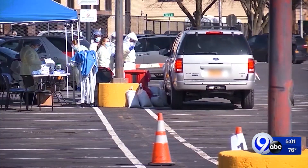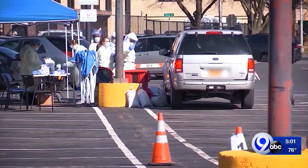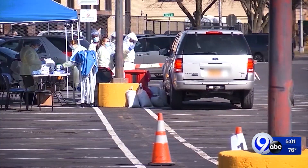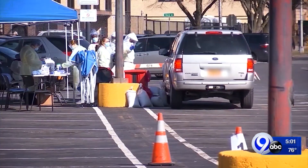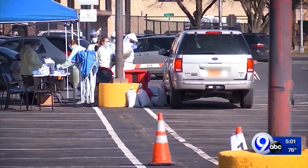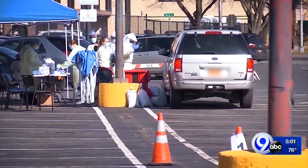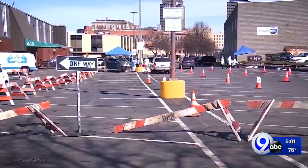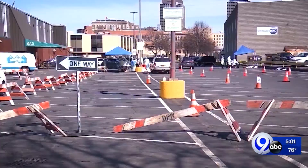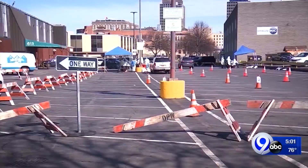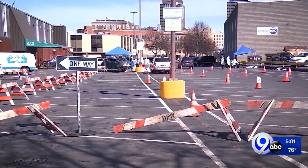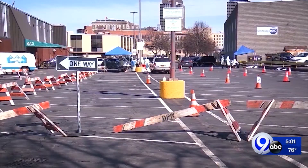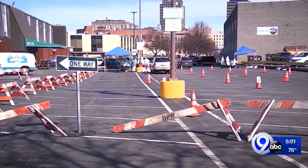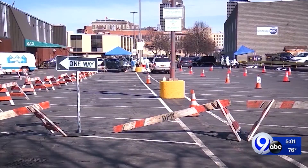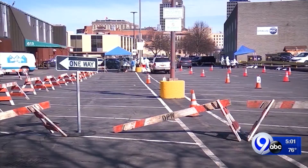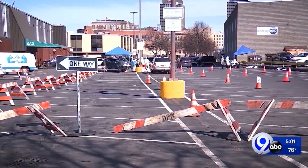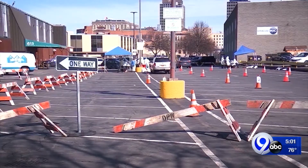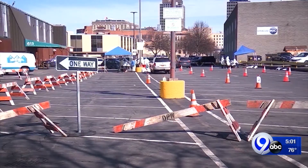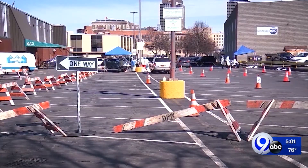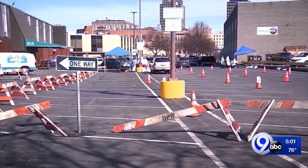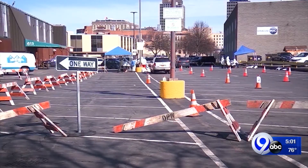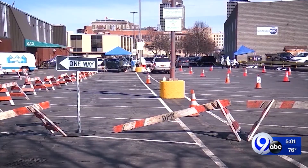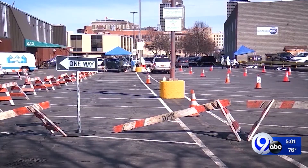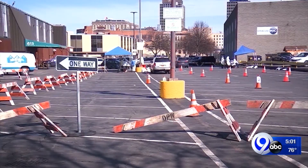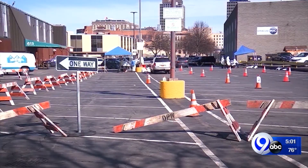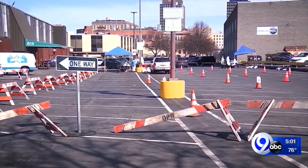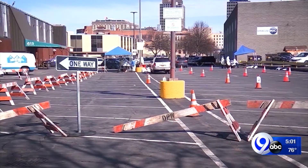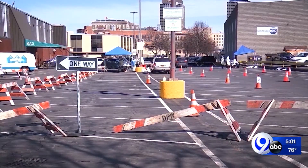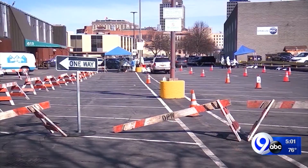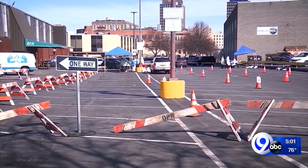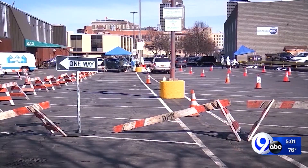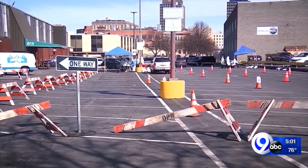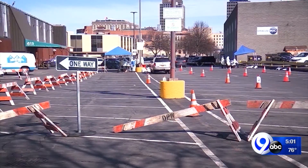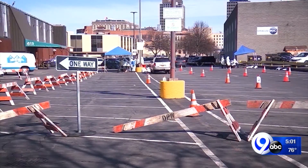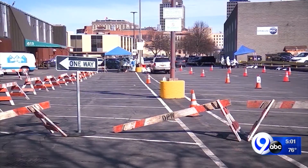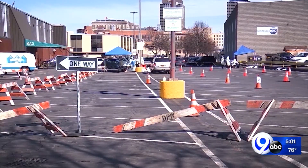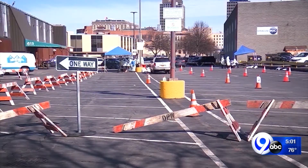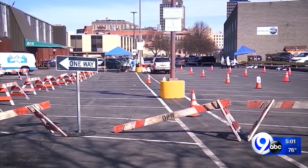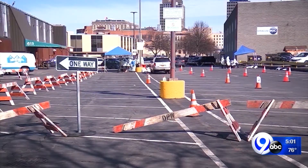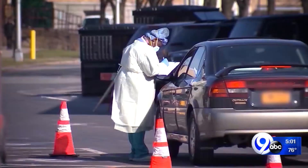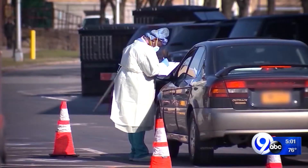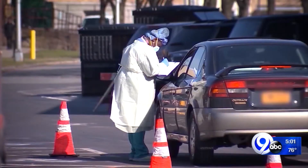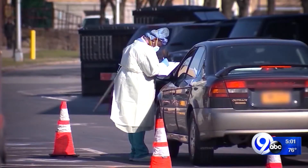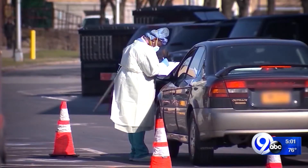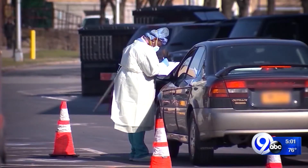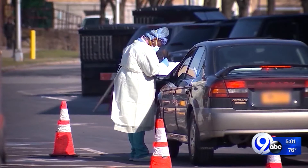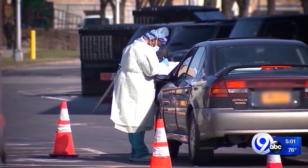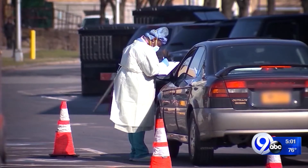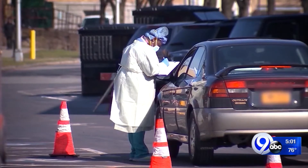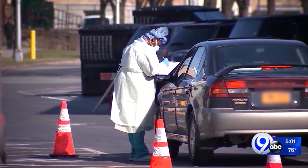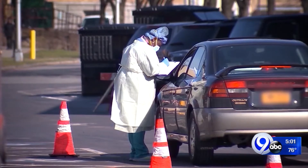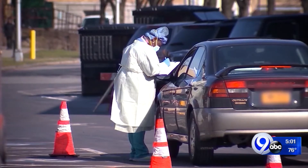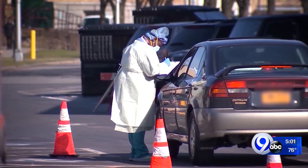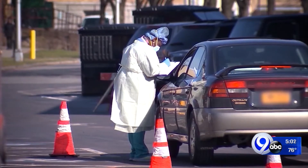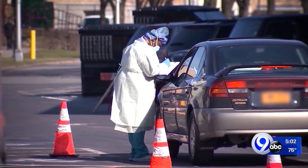a vaccine." ONONDAGA COUNTY WILL STILL OFFER UNIVERSAL TESTING DESPITE THE C-D-C ADVISING AGAINST IT, WHETHER OR NOT THE PERSON HAD CONTACT WITH A